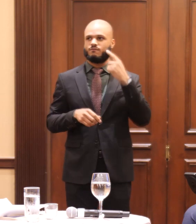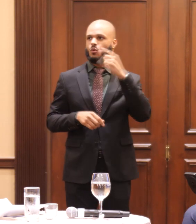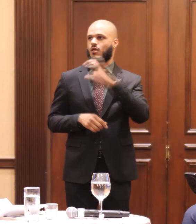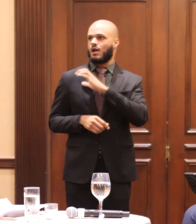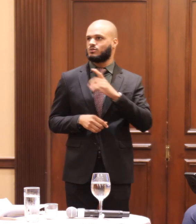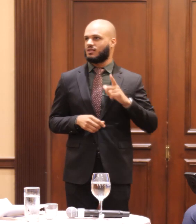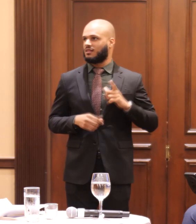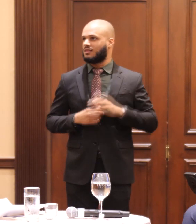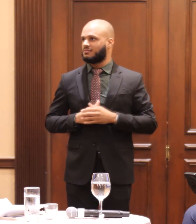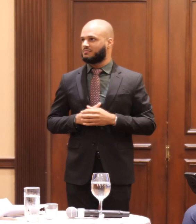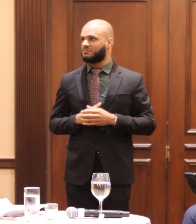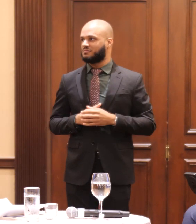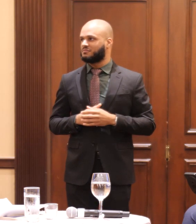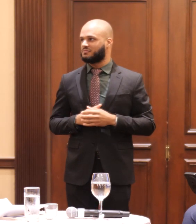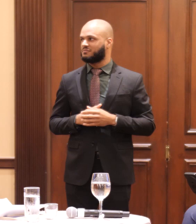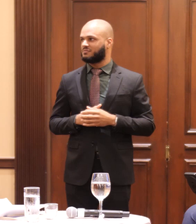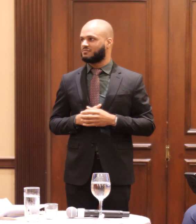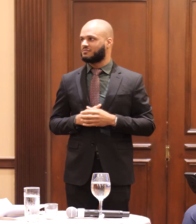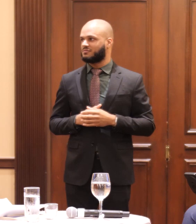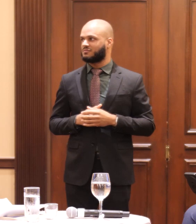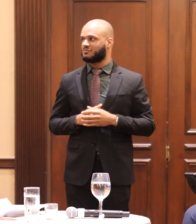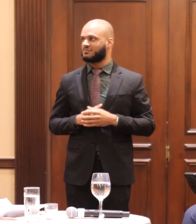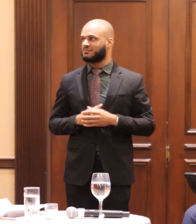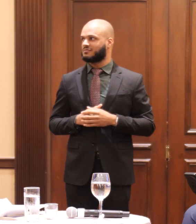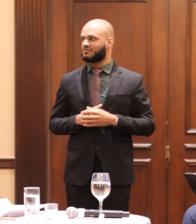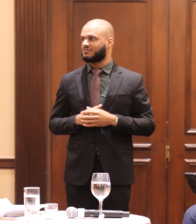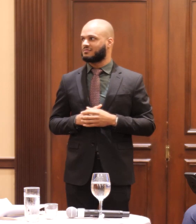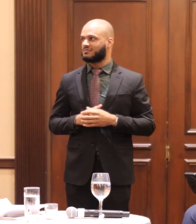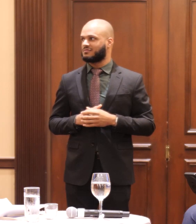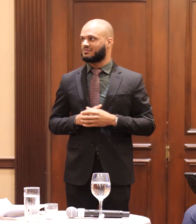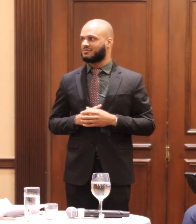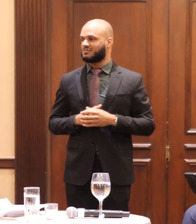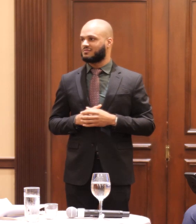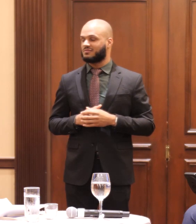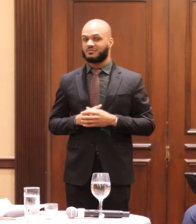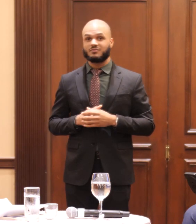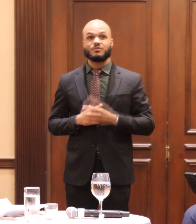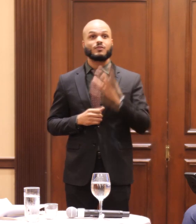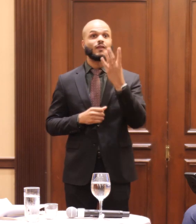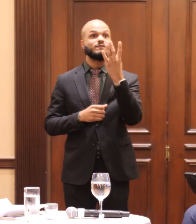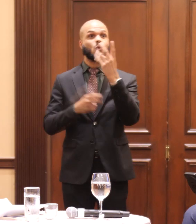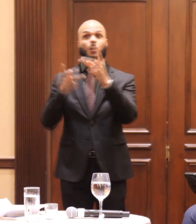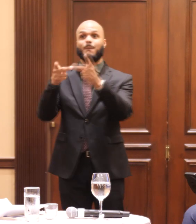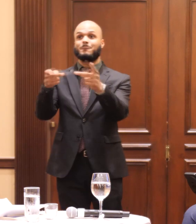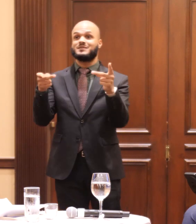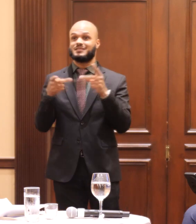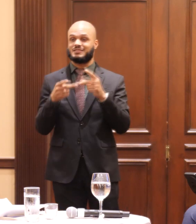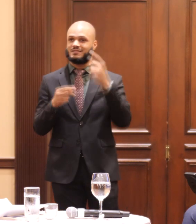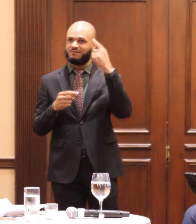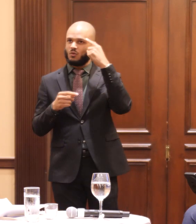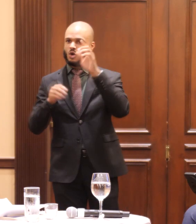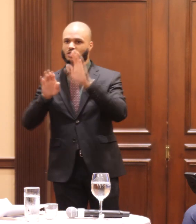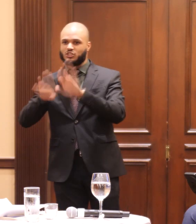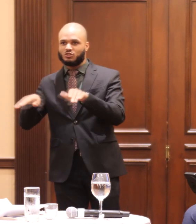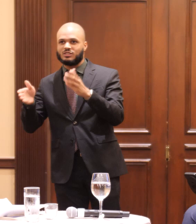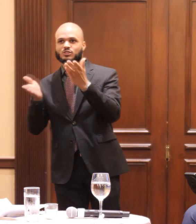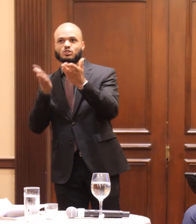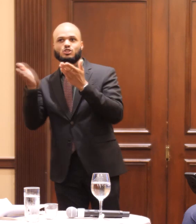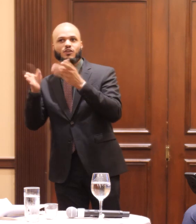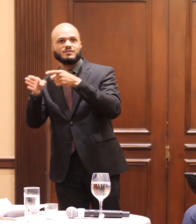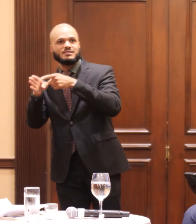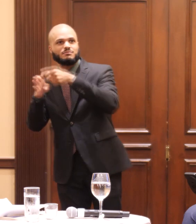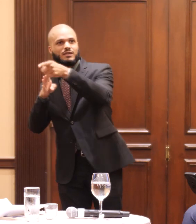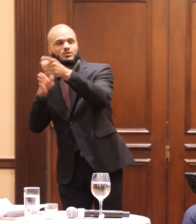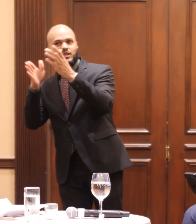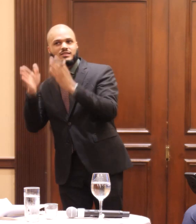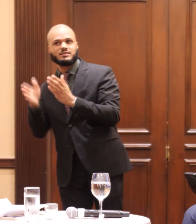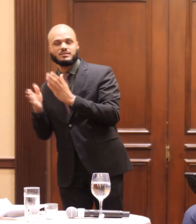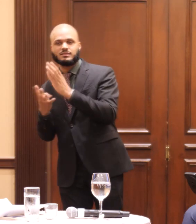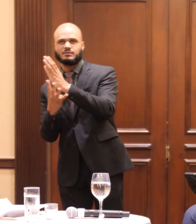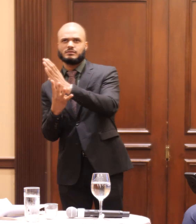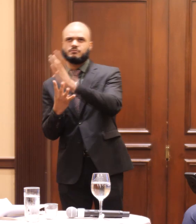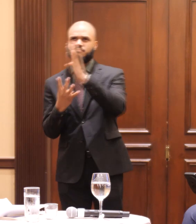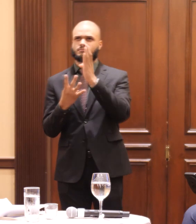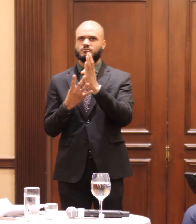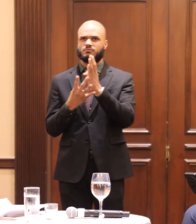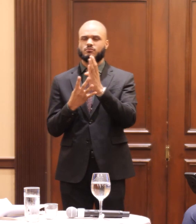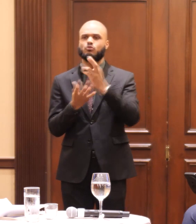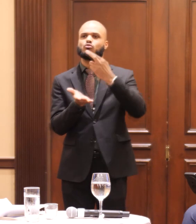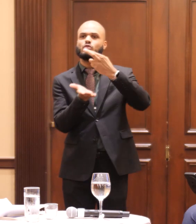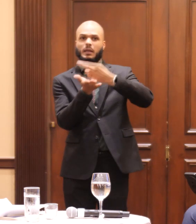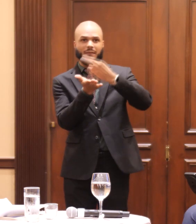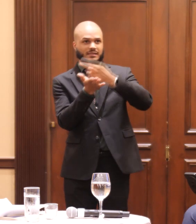And the four positions were for a children's services specialist, a rehabilitation specialist,